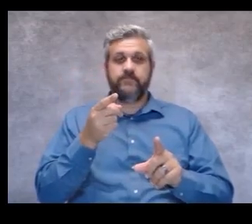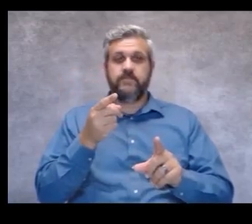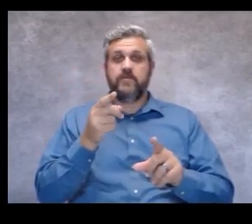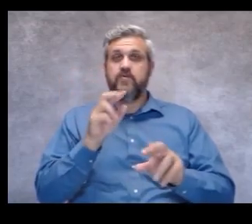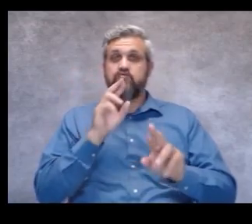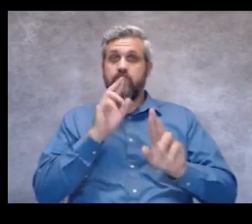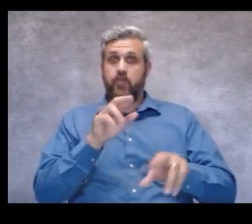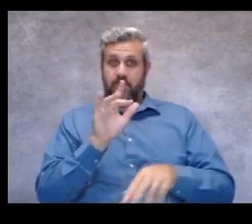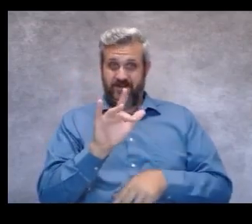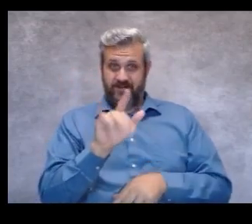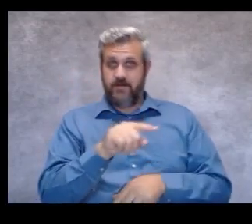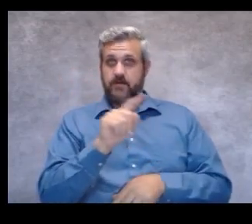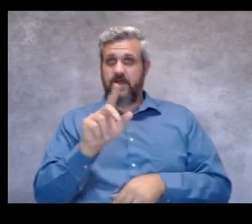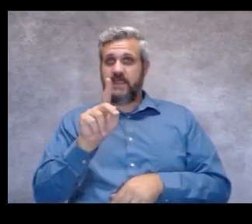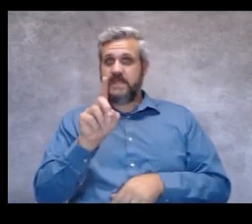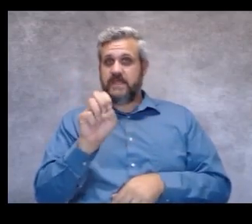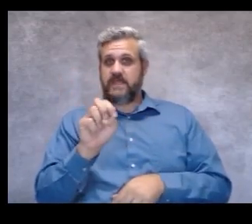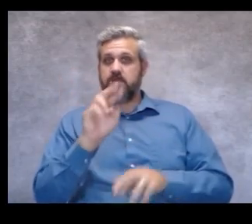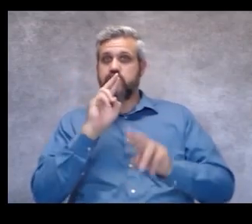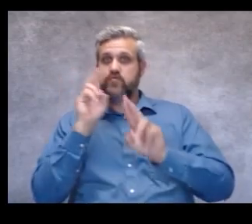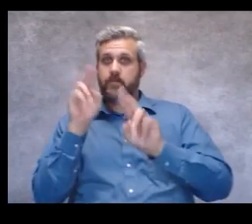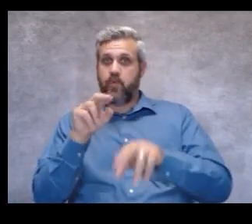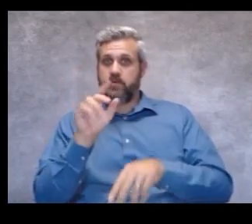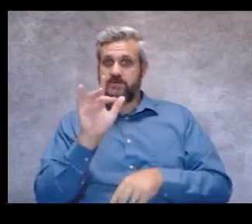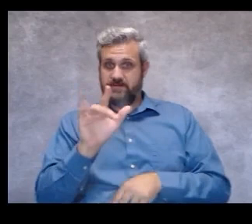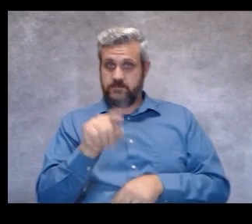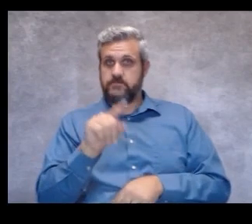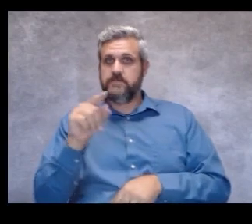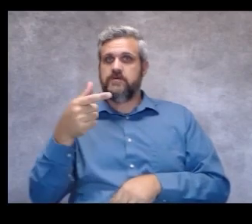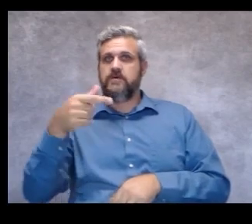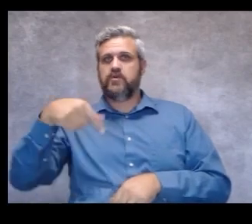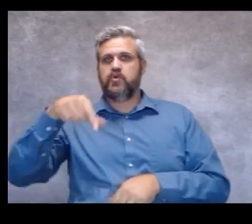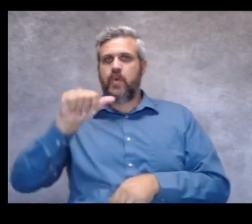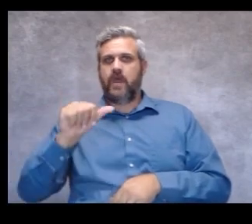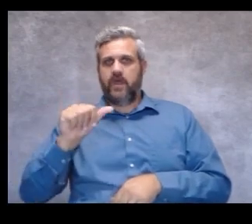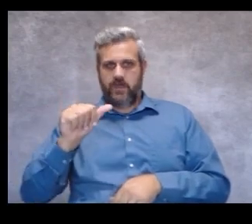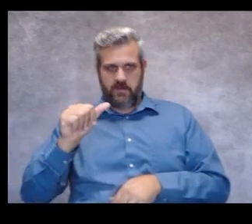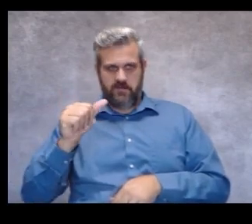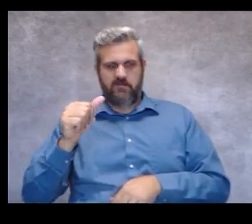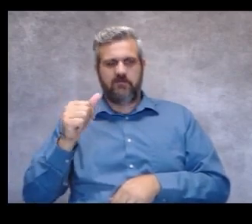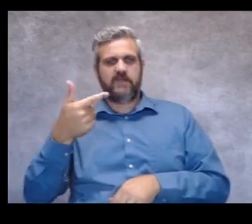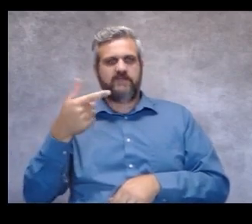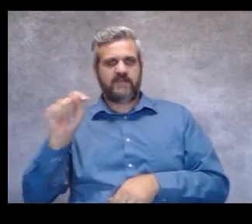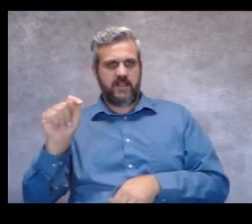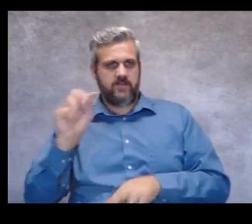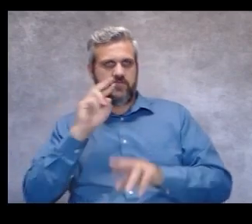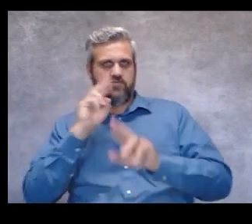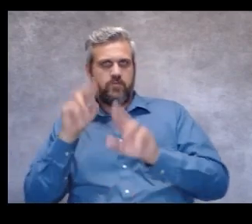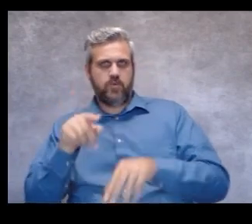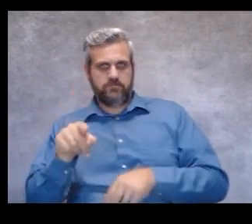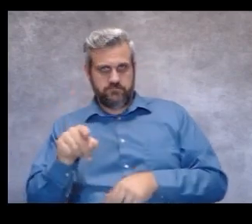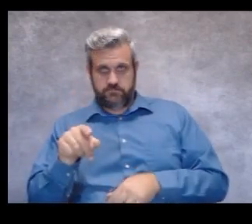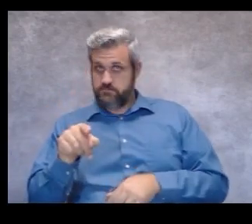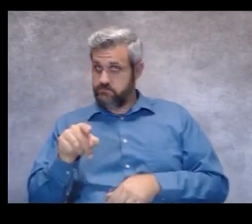go to reporting, then KDE reports, then QA gifted and talented reports. If you